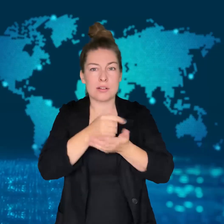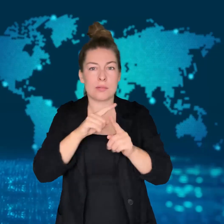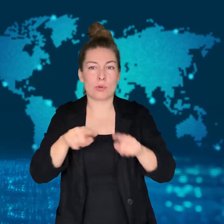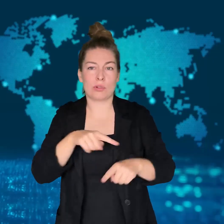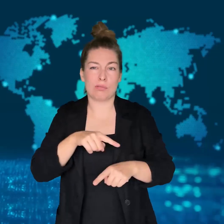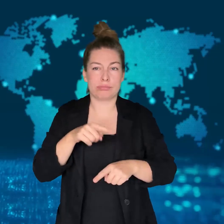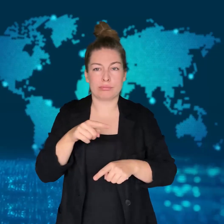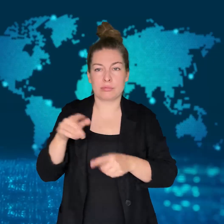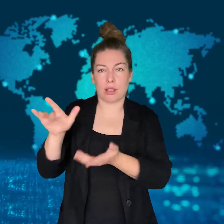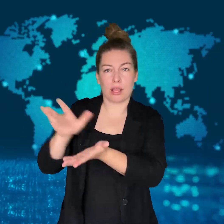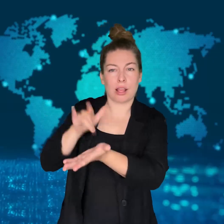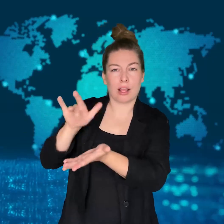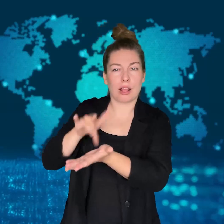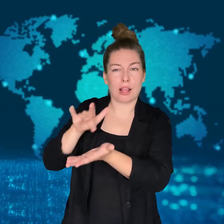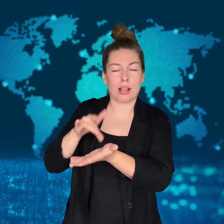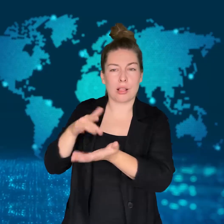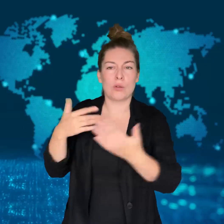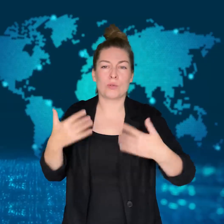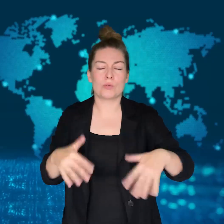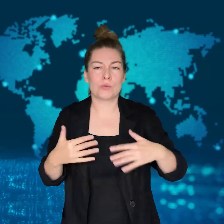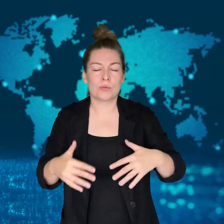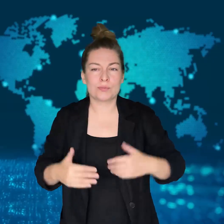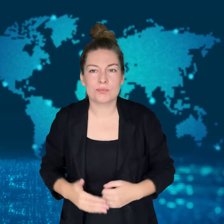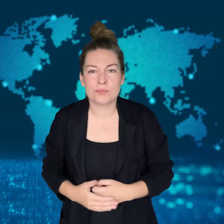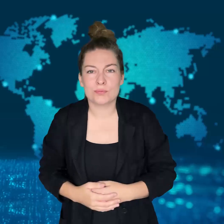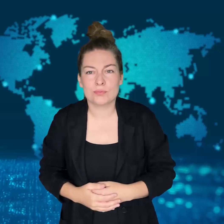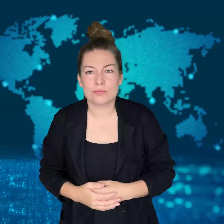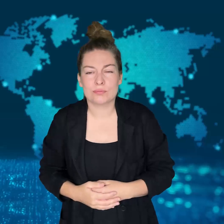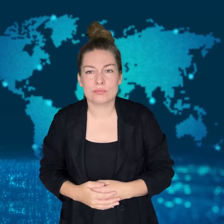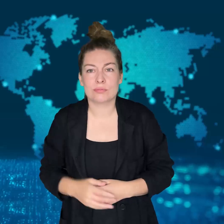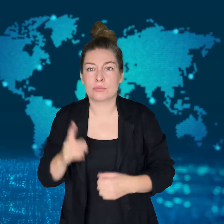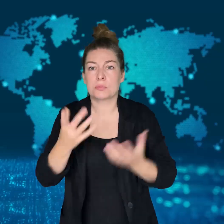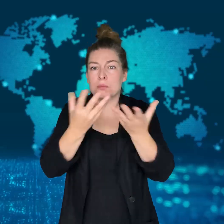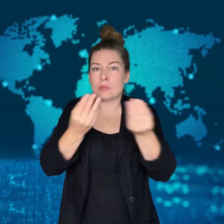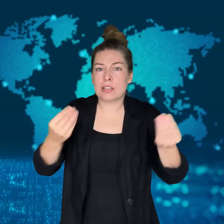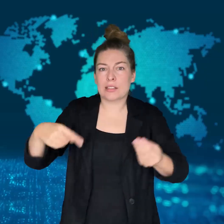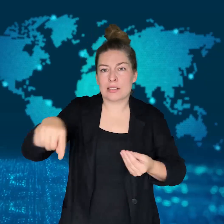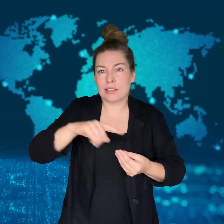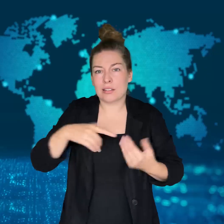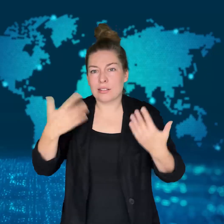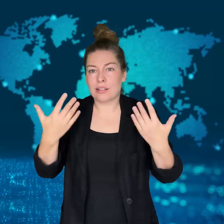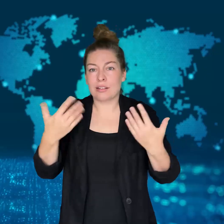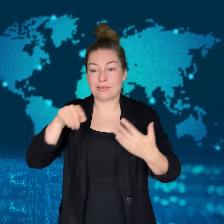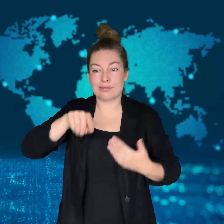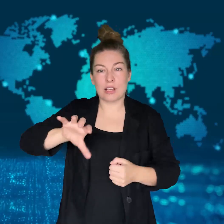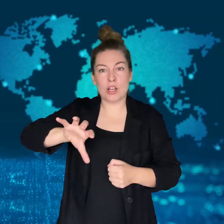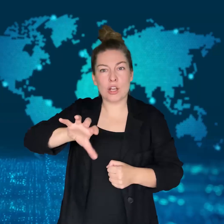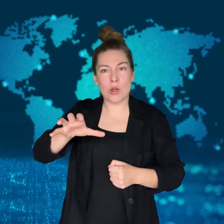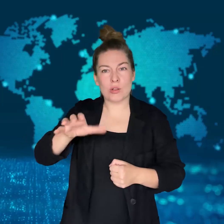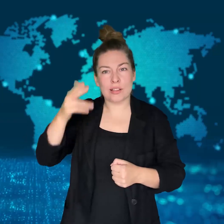Many have voiced concern about the human rights offenses